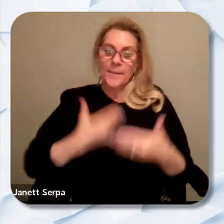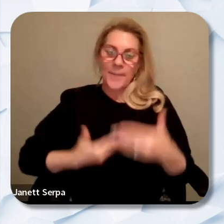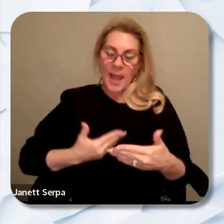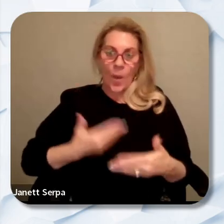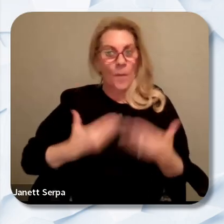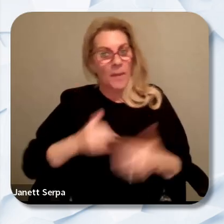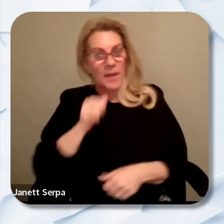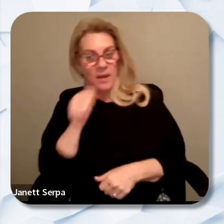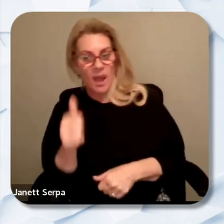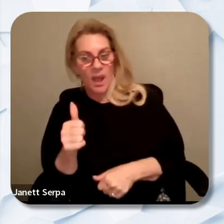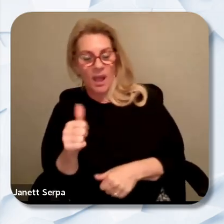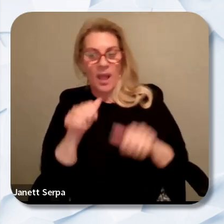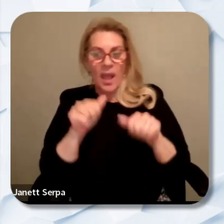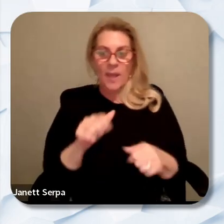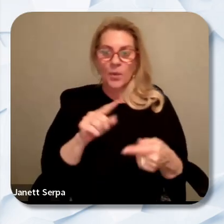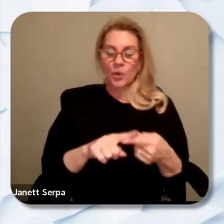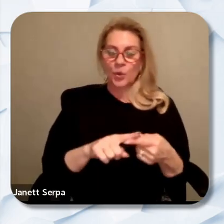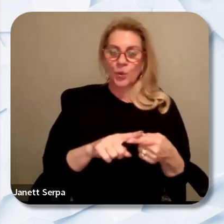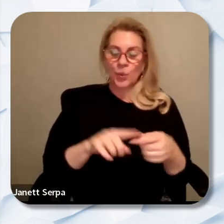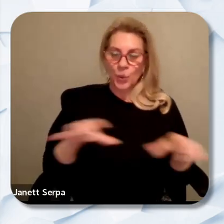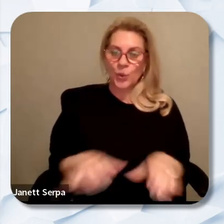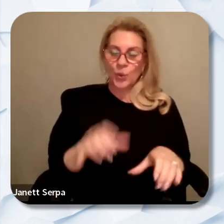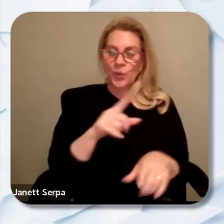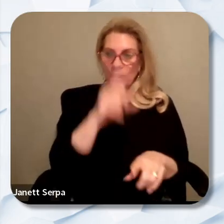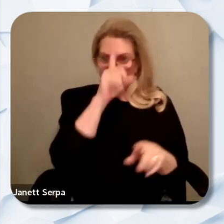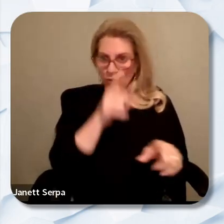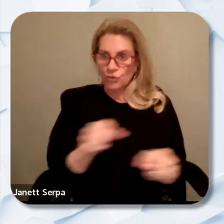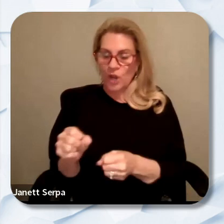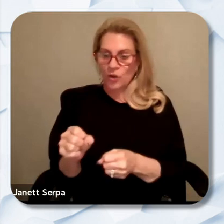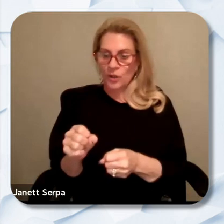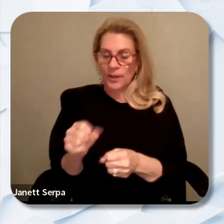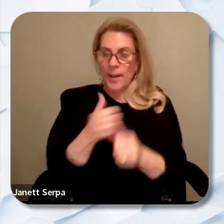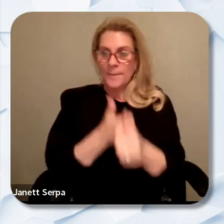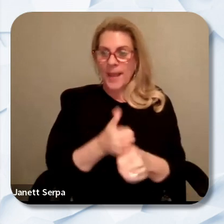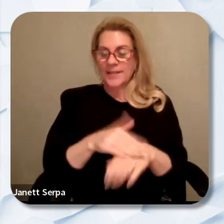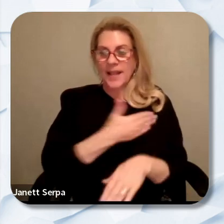not be able to execute these strategies based on our own experience. And so what I'm trying